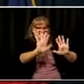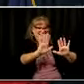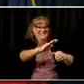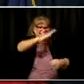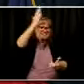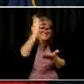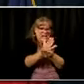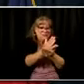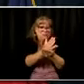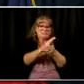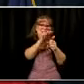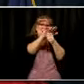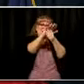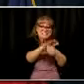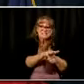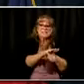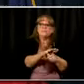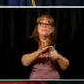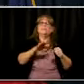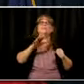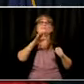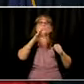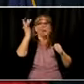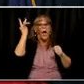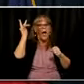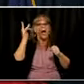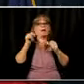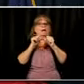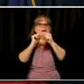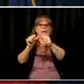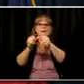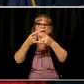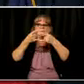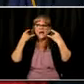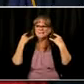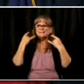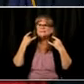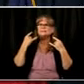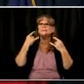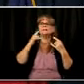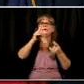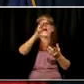mass when we're around others try to be six eight feet ten feet from others where we can